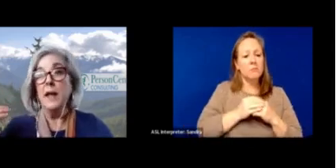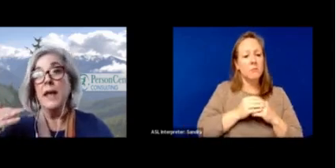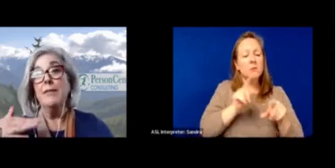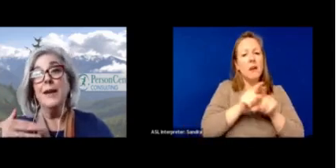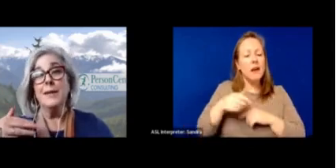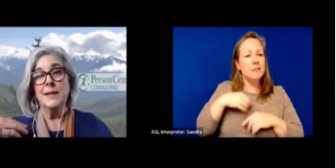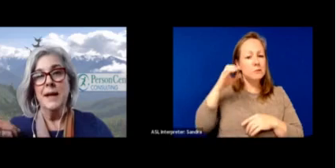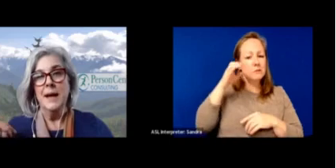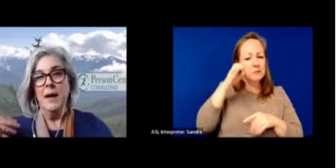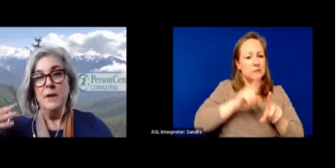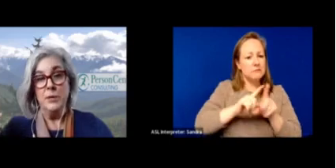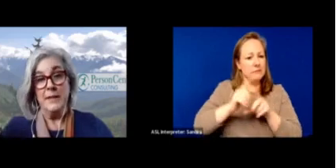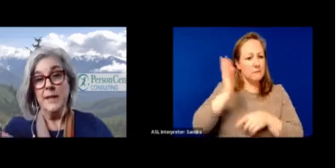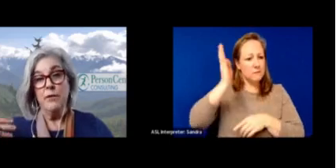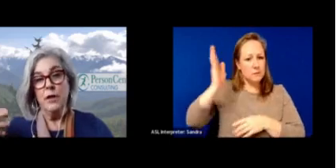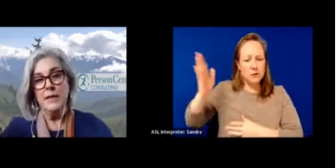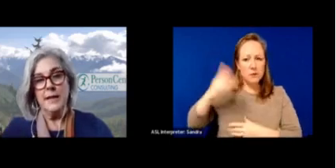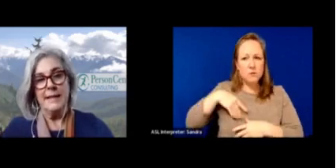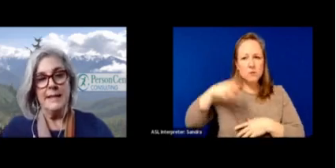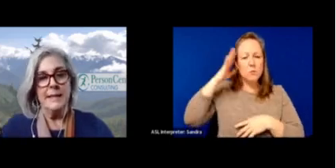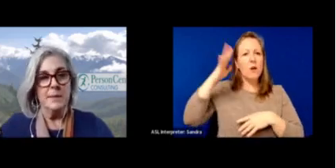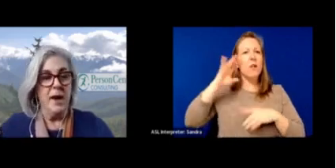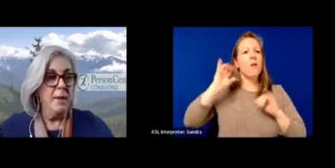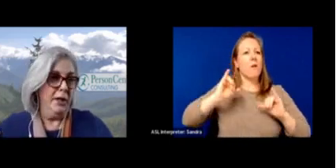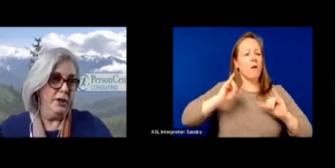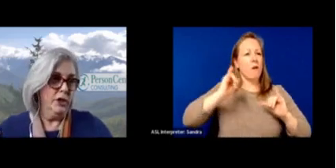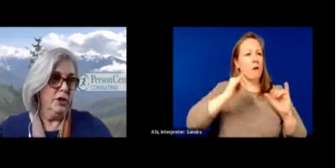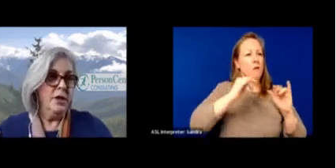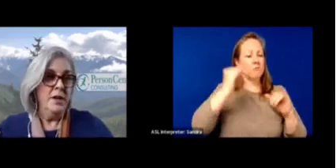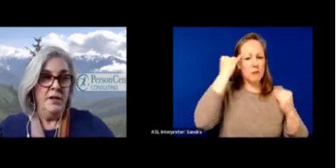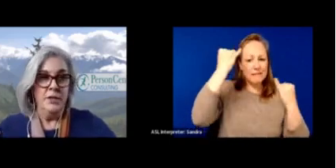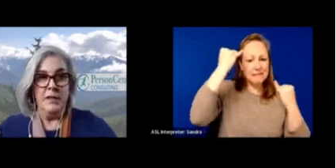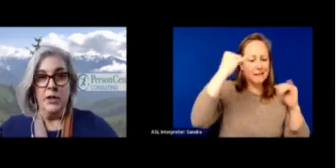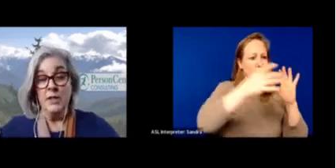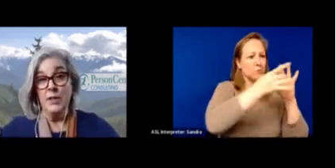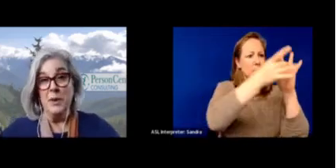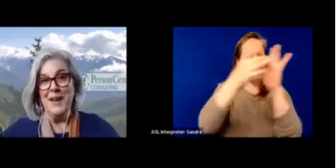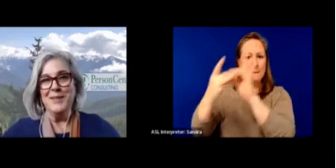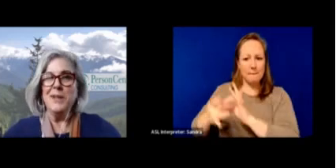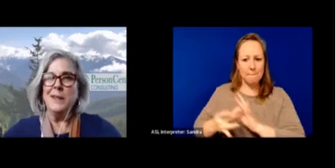concepts behind this. And then Susan and Elise and Shannon are going to end Carl are going to